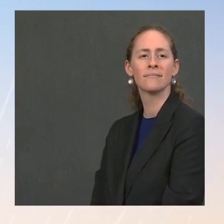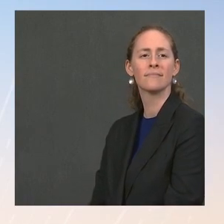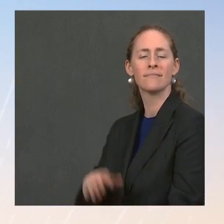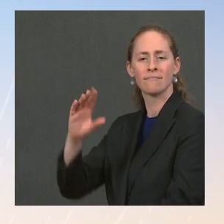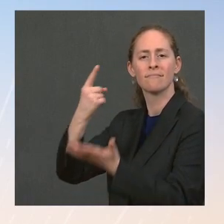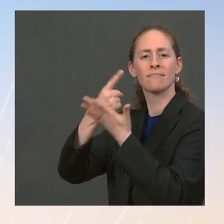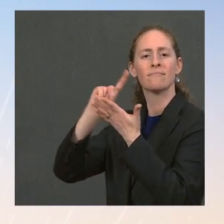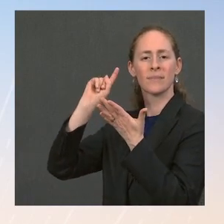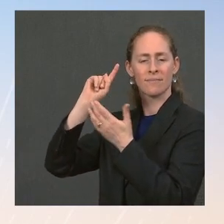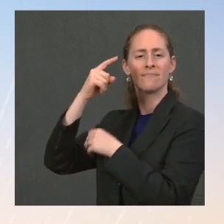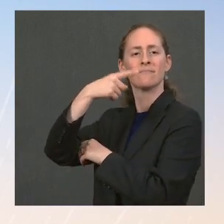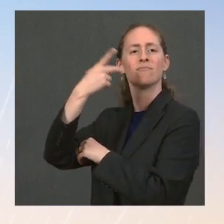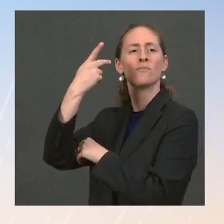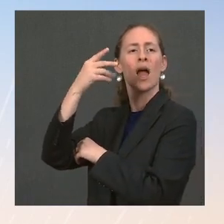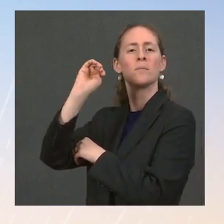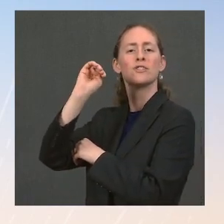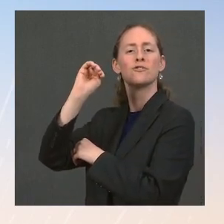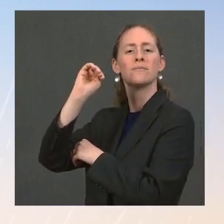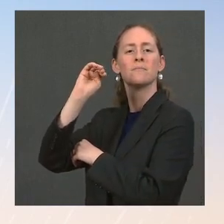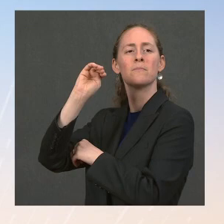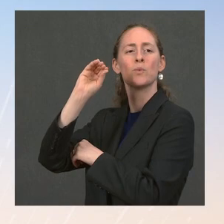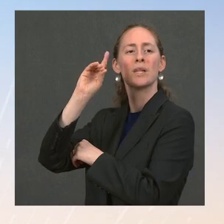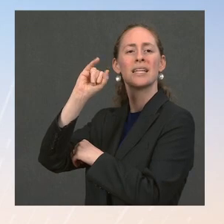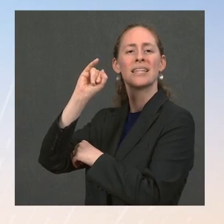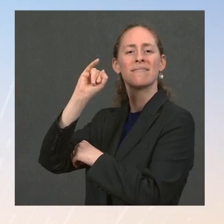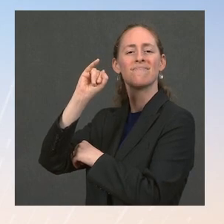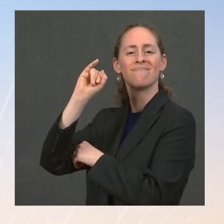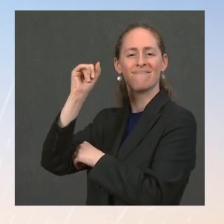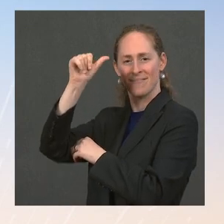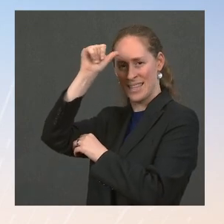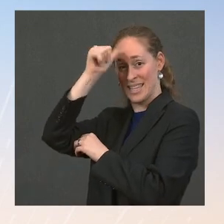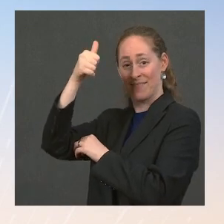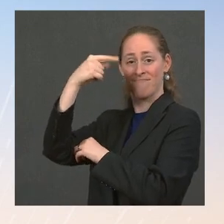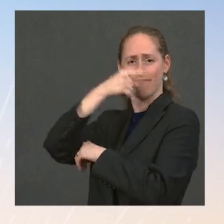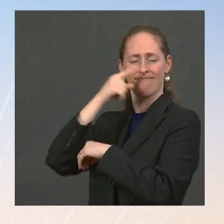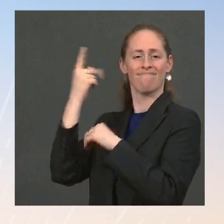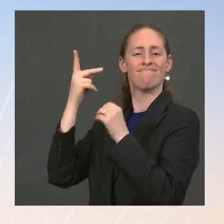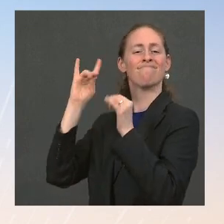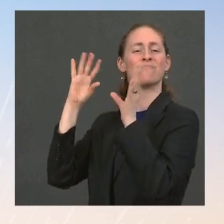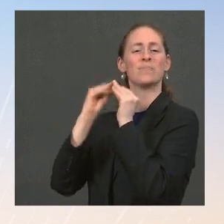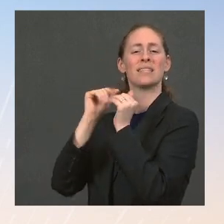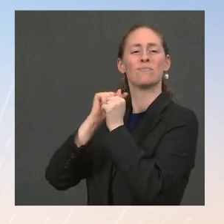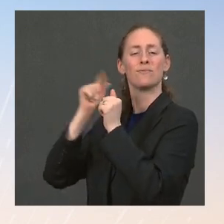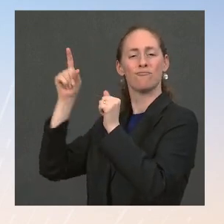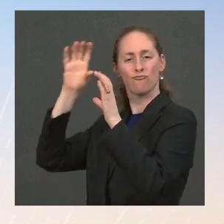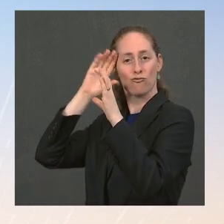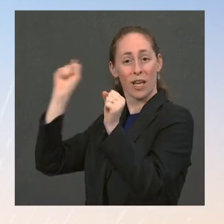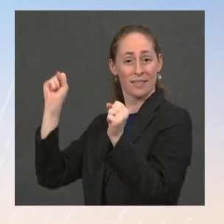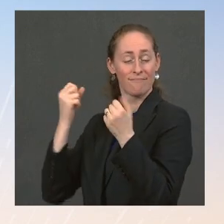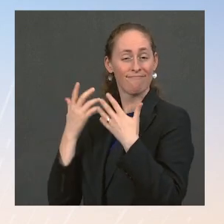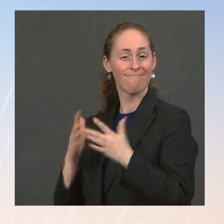ongoing and a few in the next several weeks. Where do the India-U.S. relations stand now after the visit?